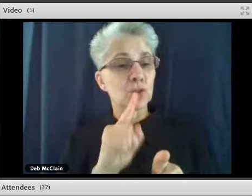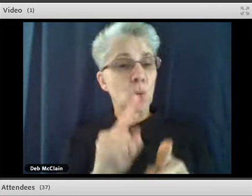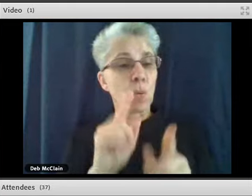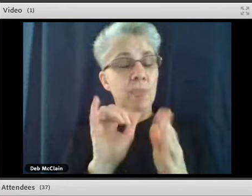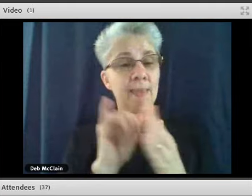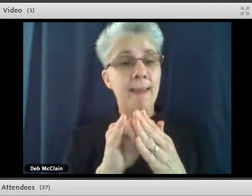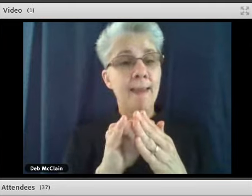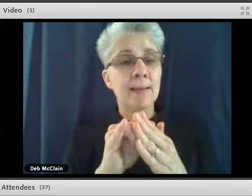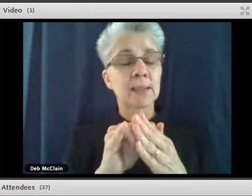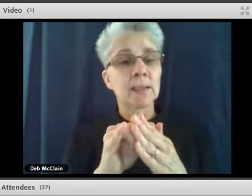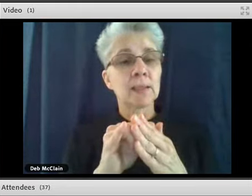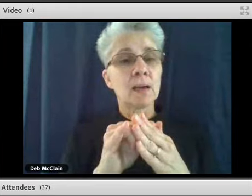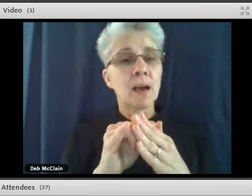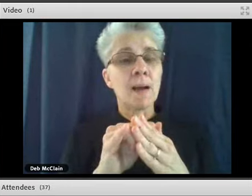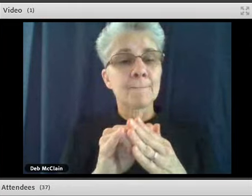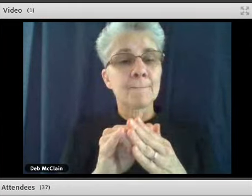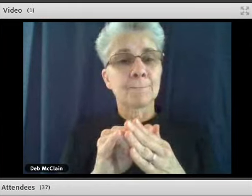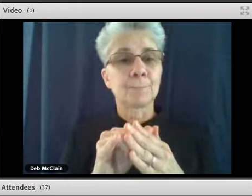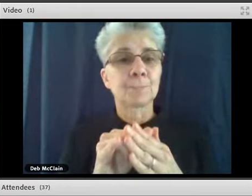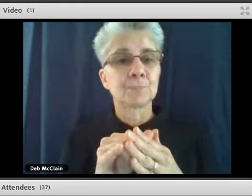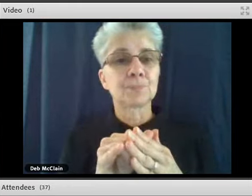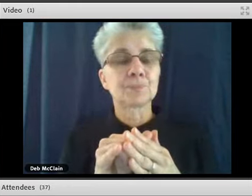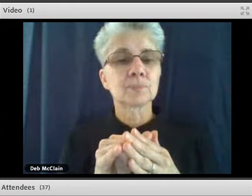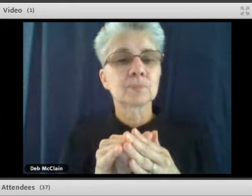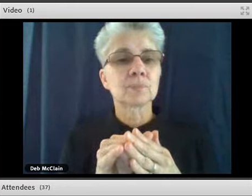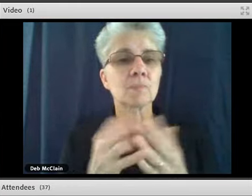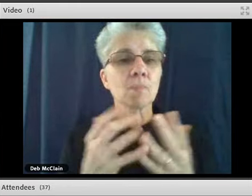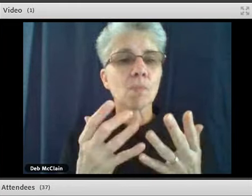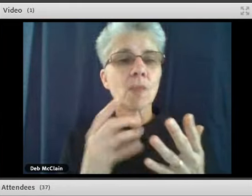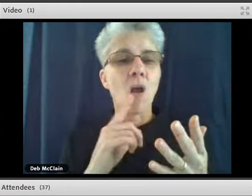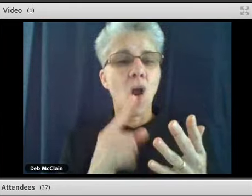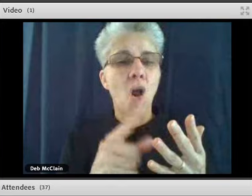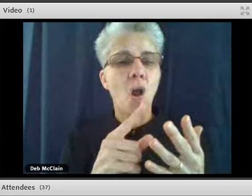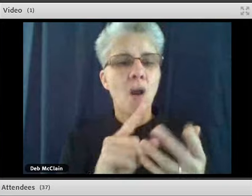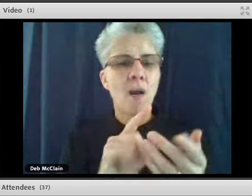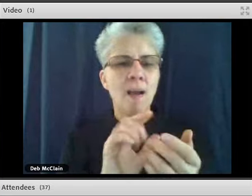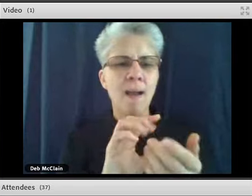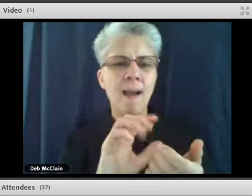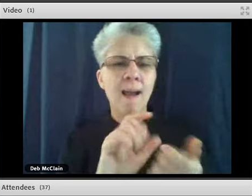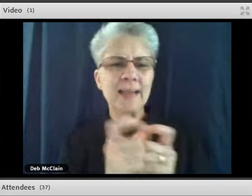Also, you want to make sure that you are adaptable.